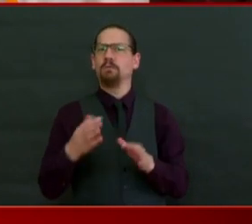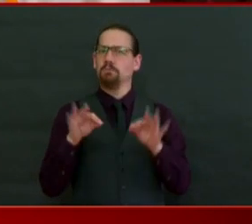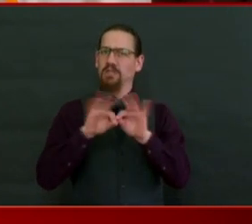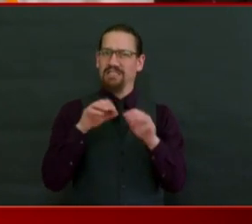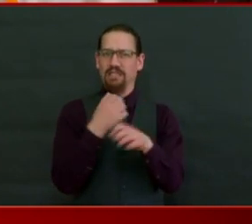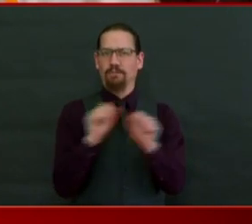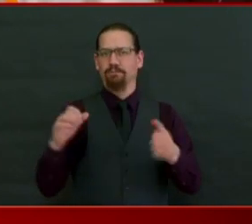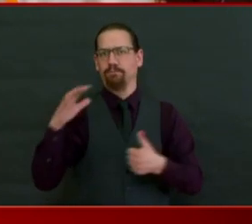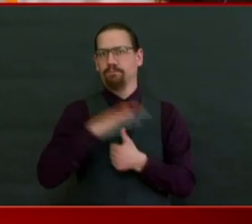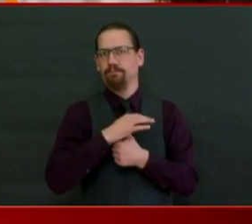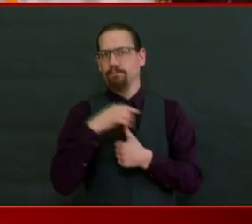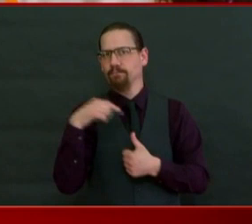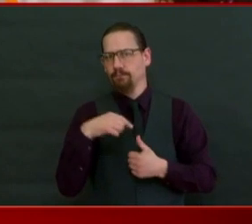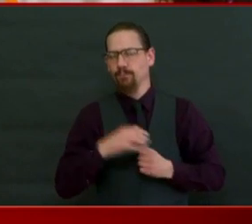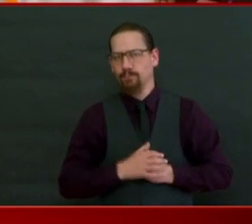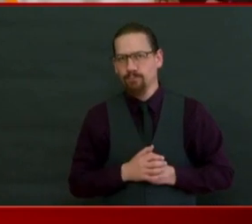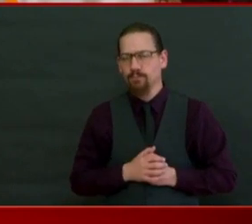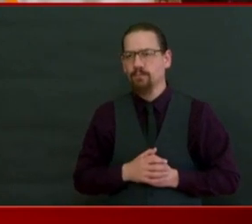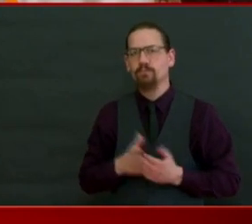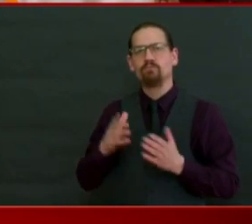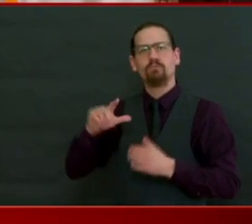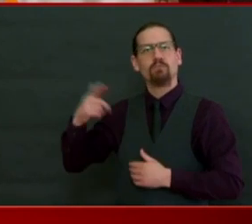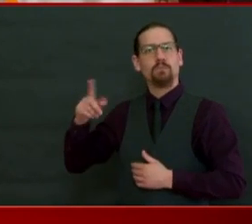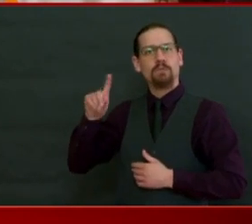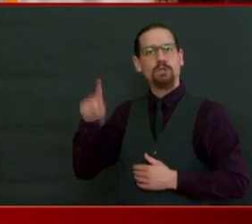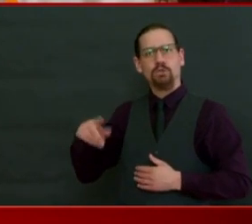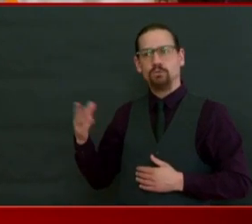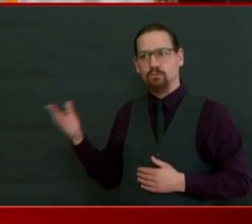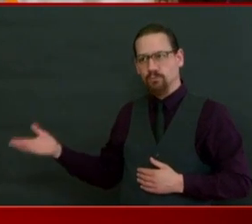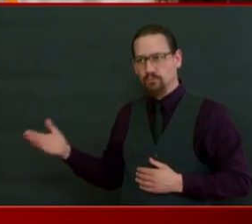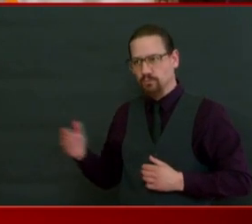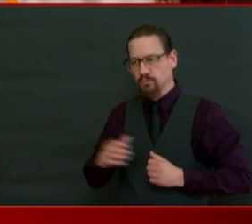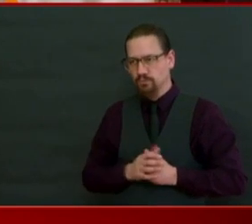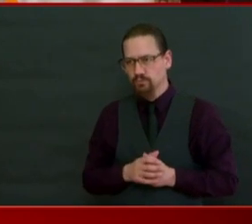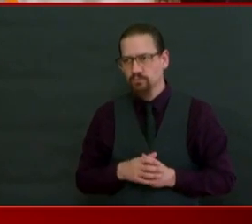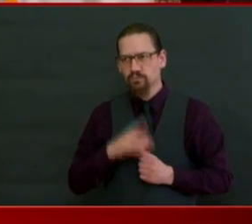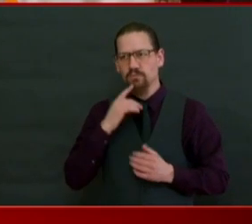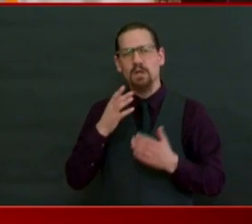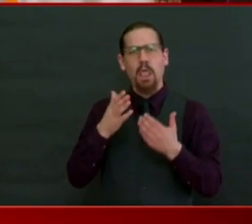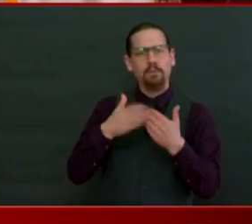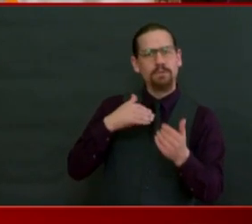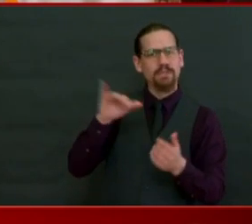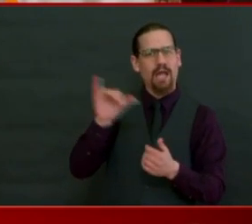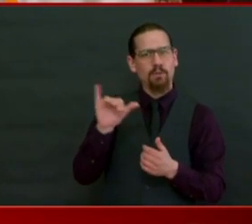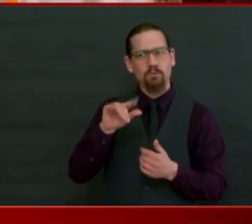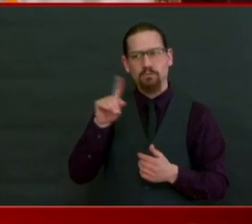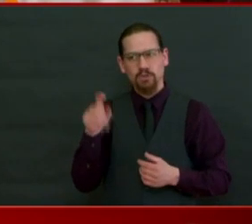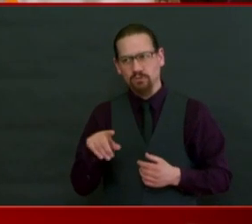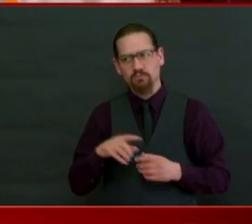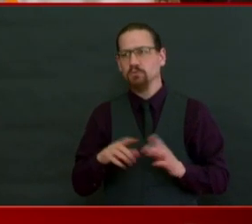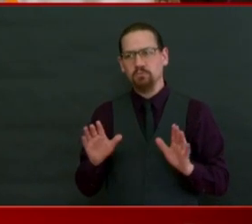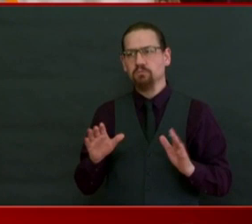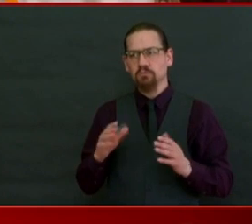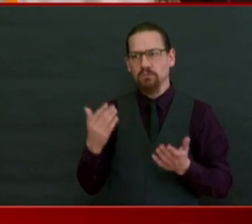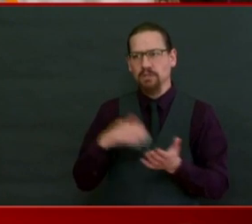OUR TOP PRIORITY. VERY SIMILAR QUESTION TO THE ONE BEFORE --